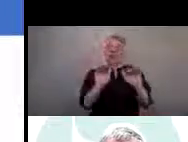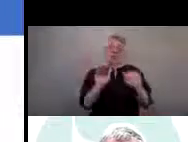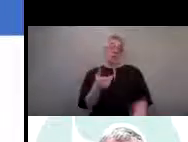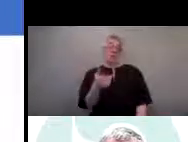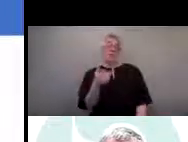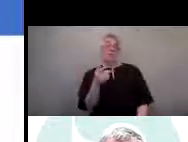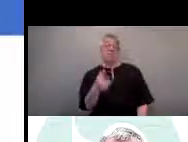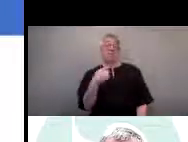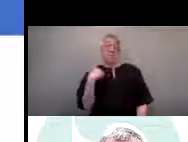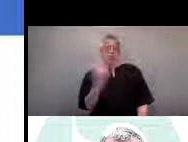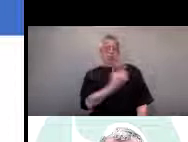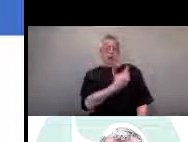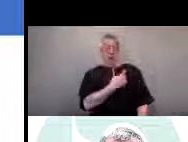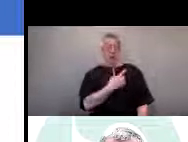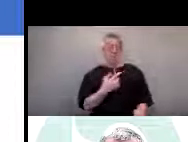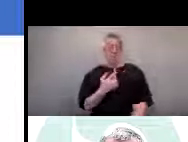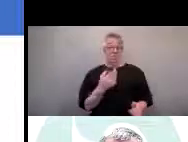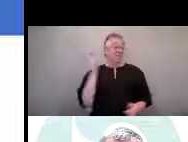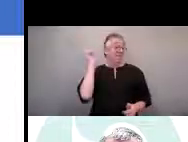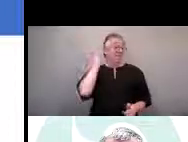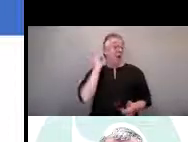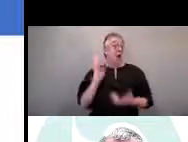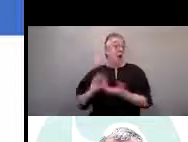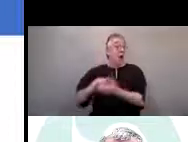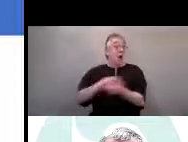as cochlear implant alliance, sorry, cochlear